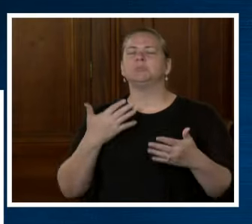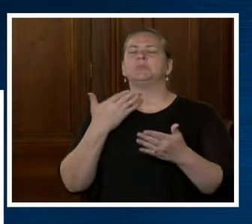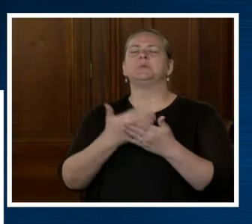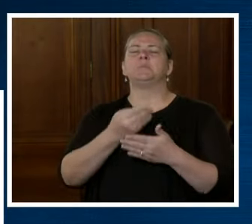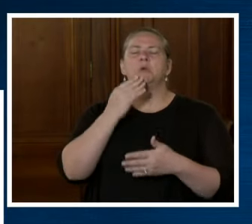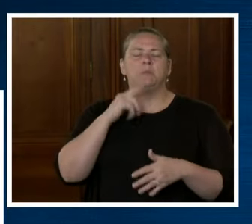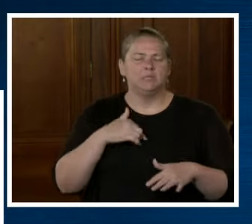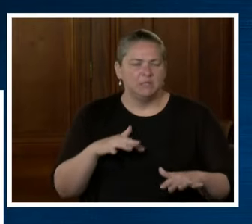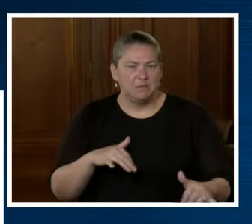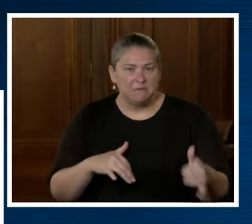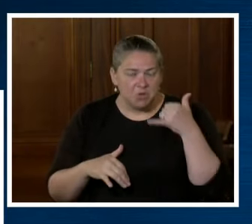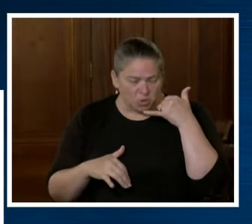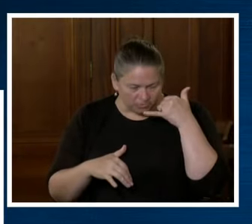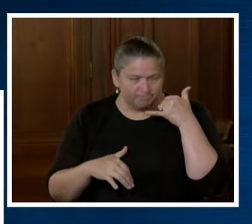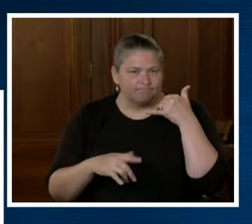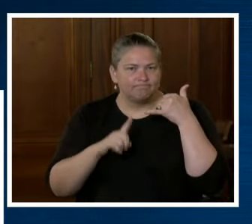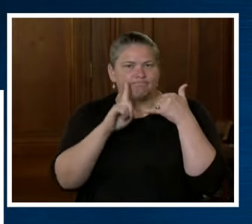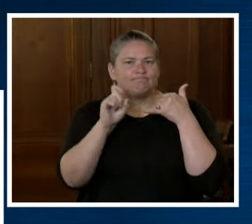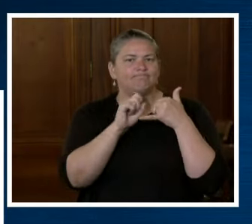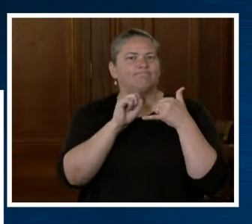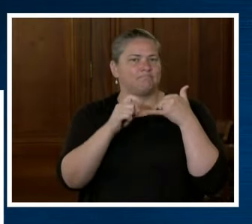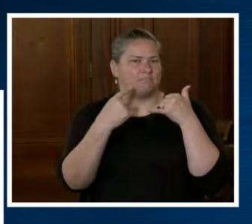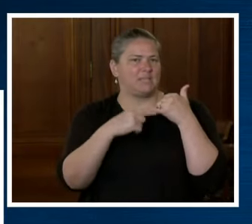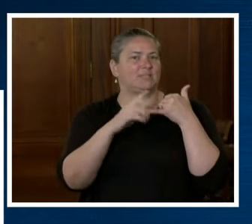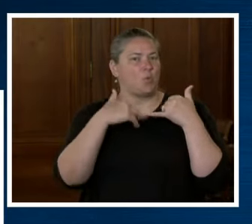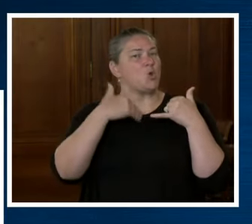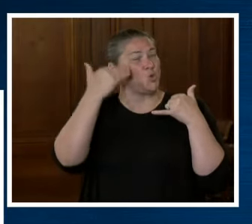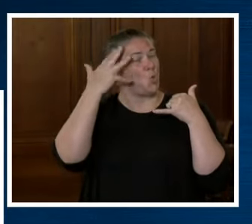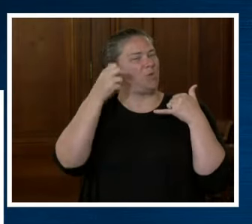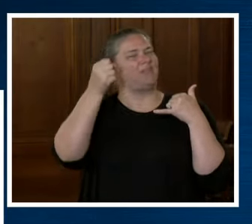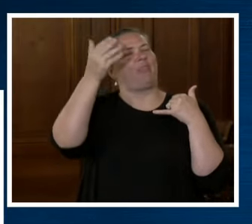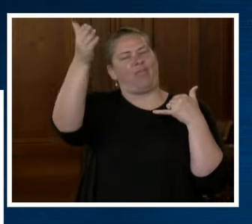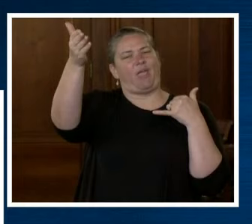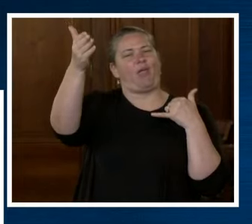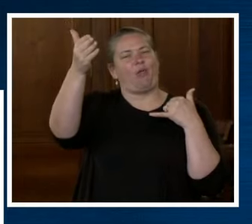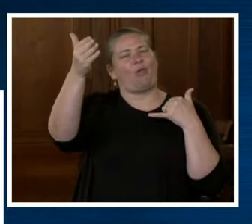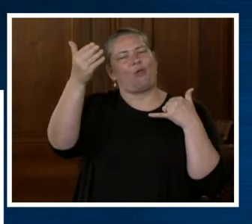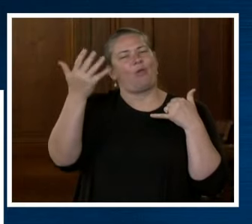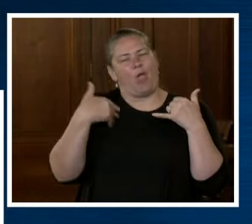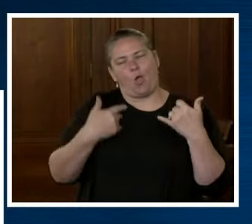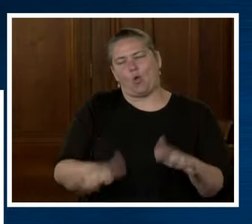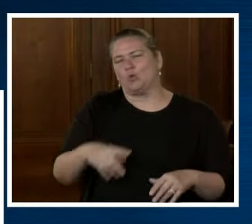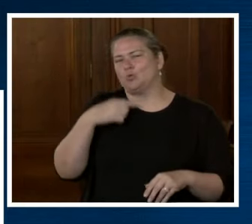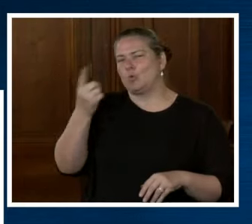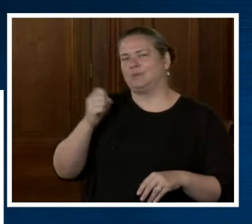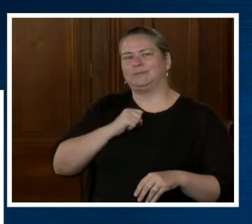CARE THAT THEY NEEDED.